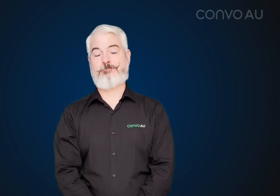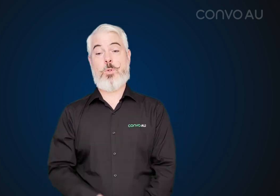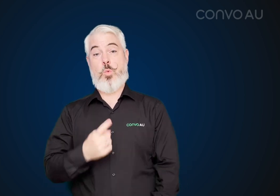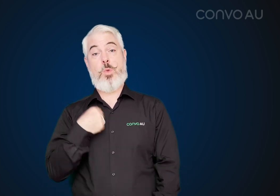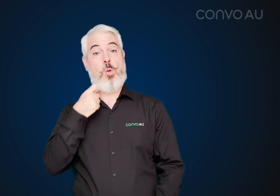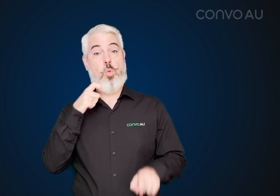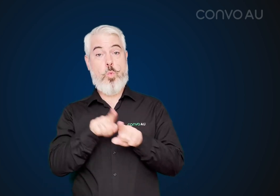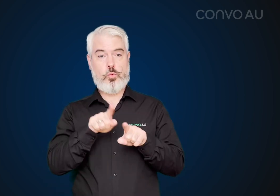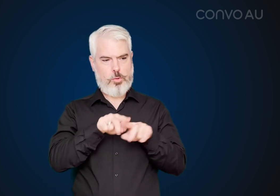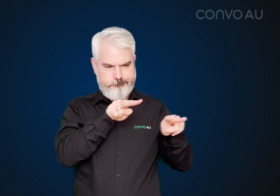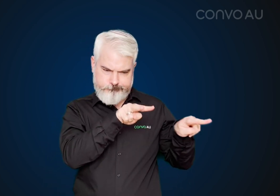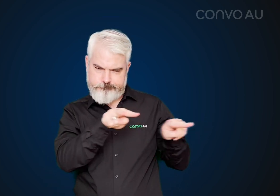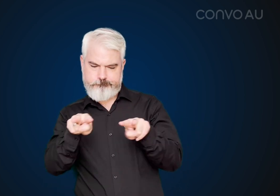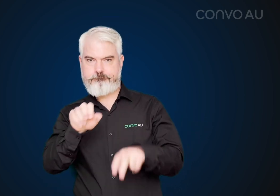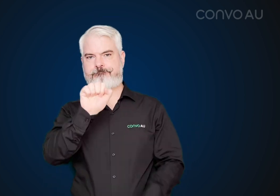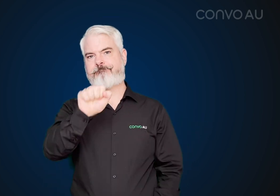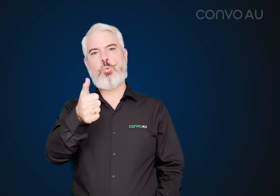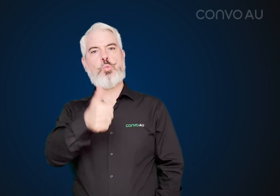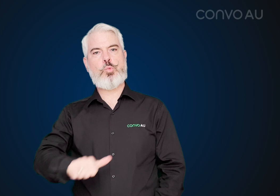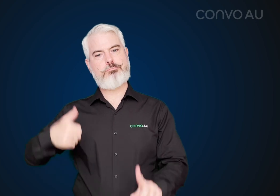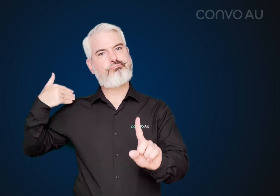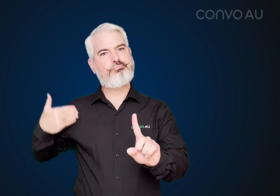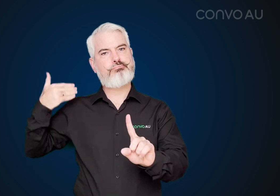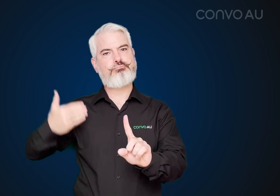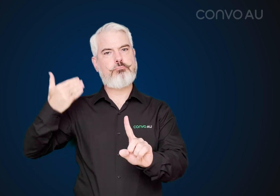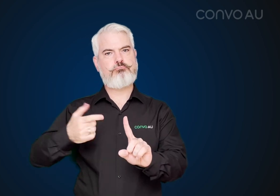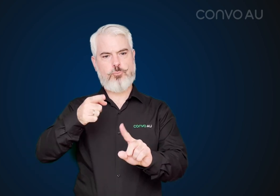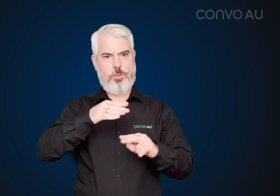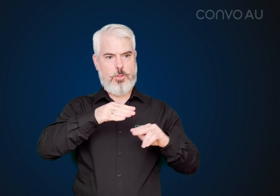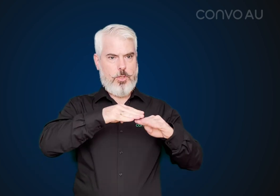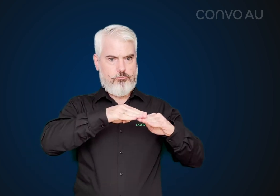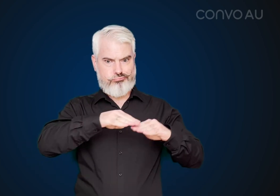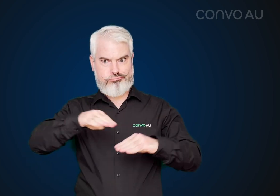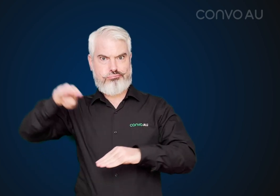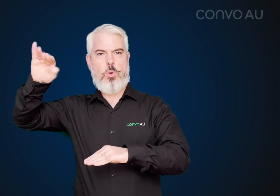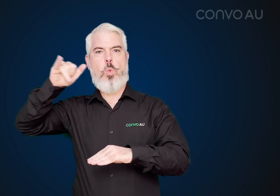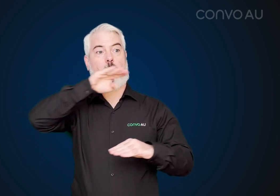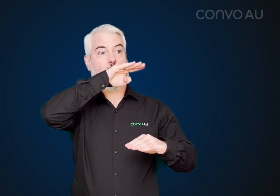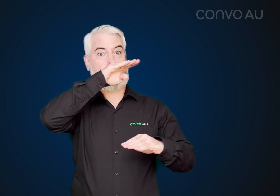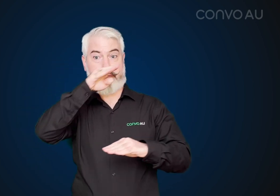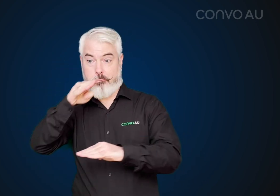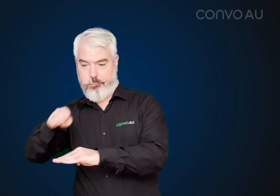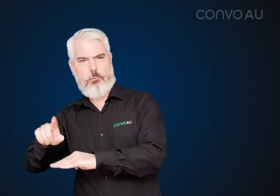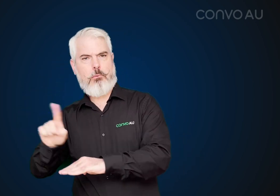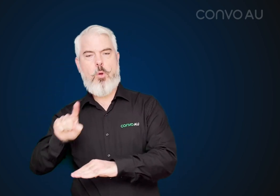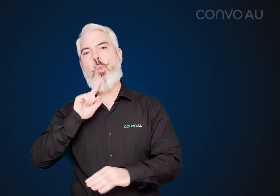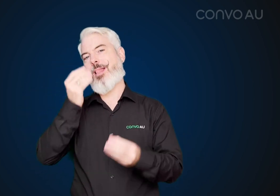We will also monitor your typical usage